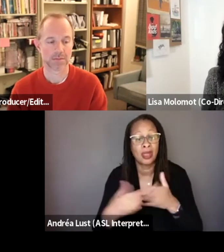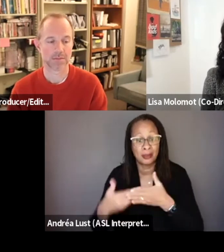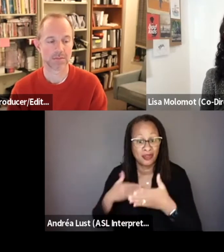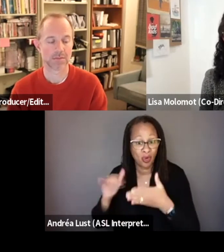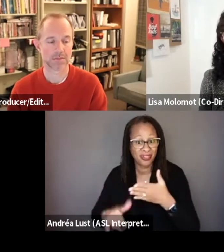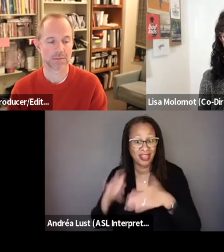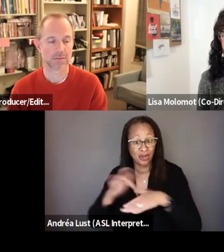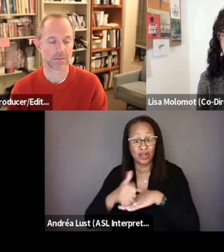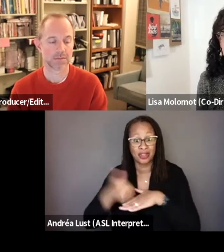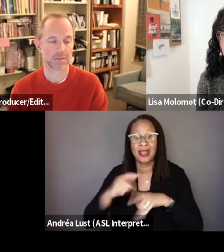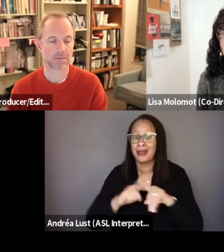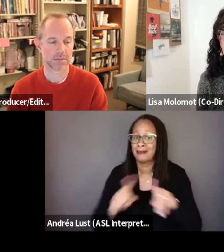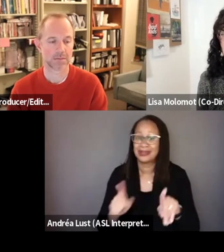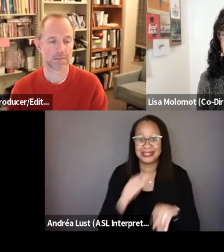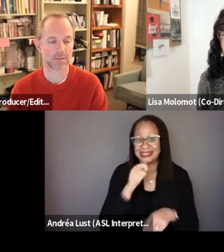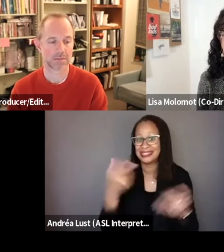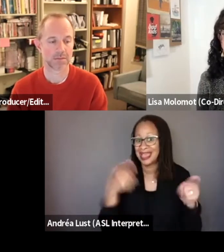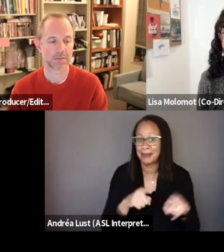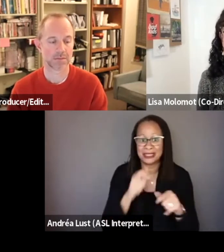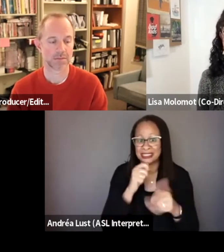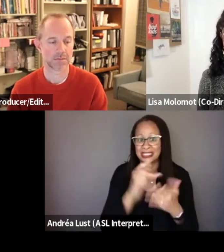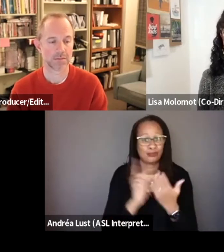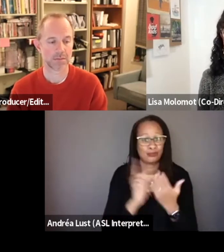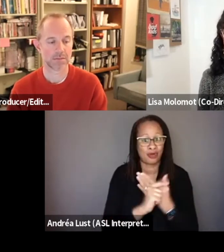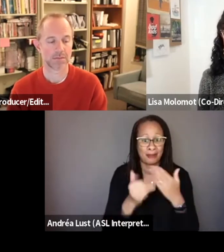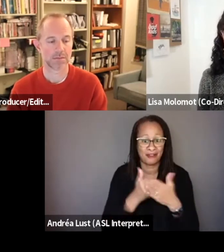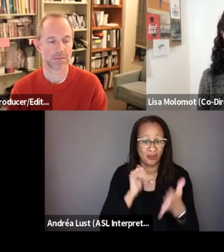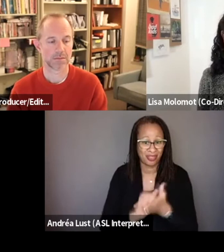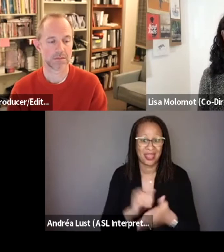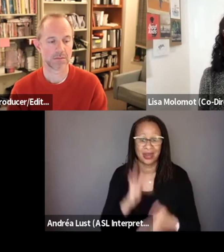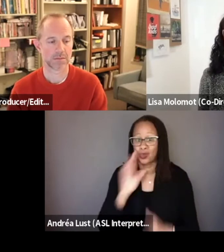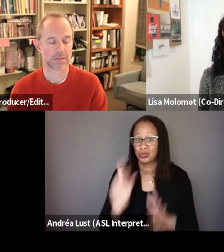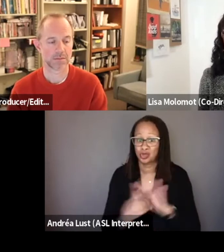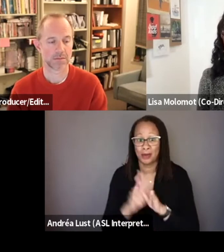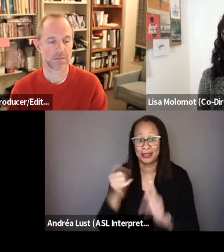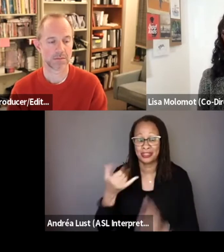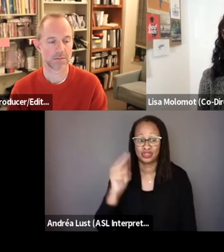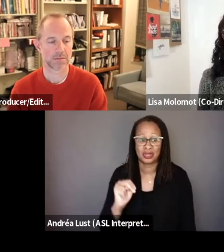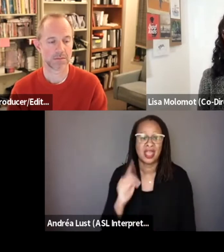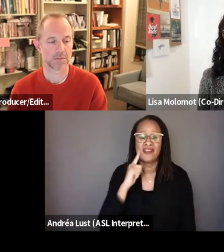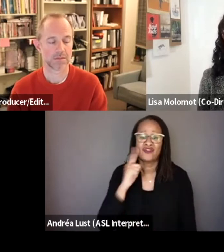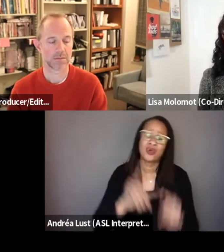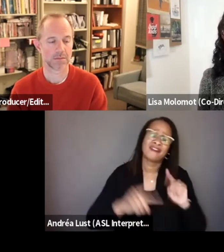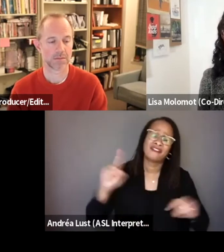but it just didn't get programmed earlier for a variety of reasons.